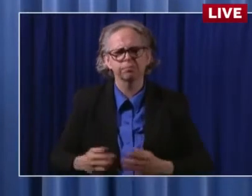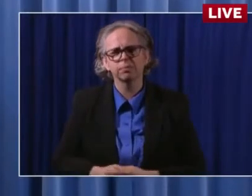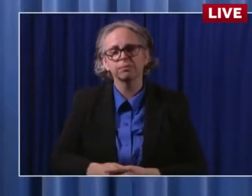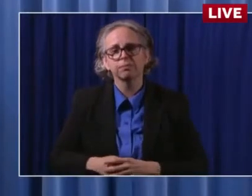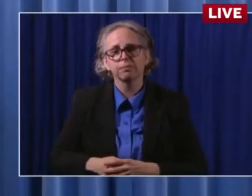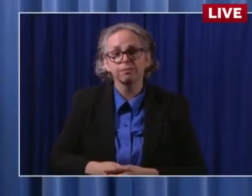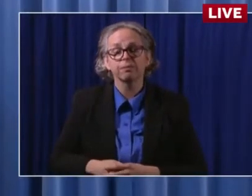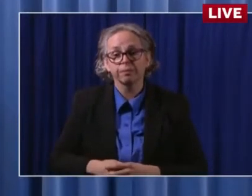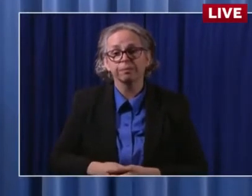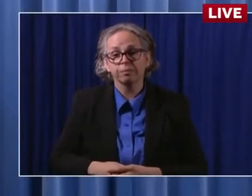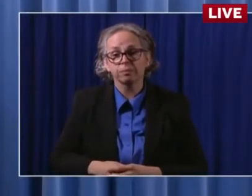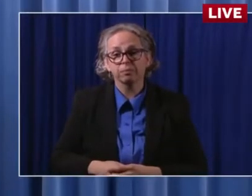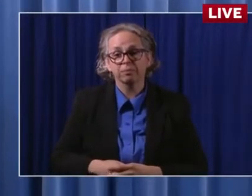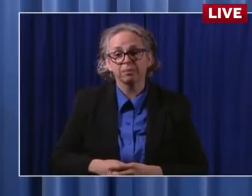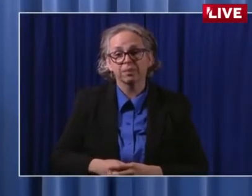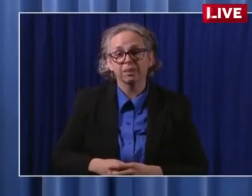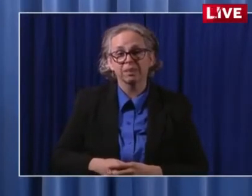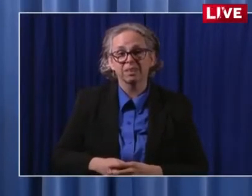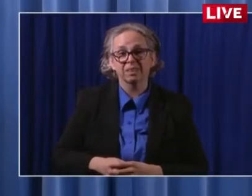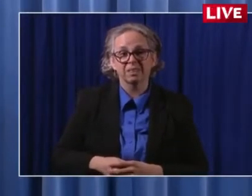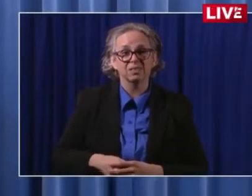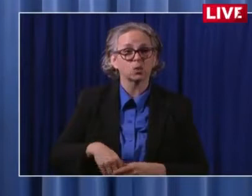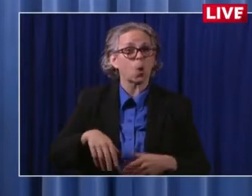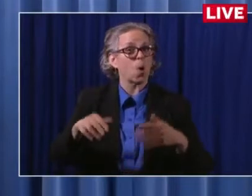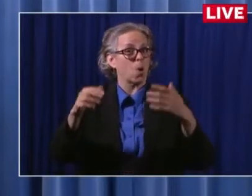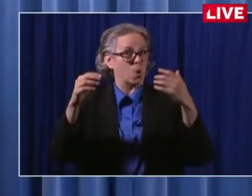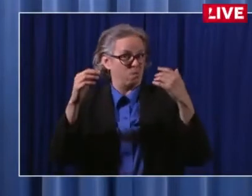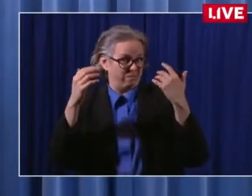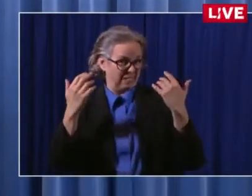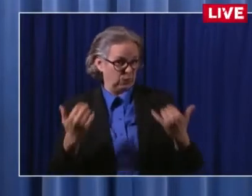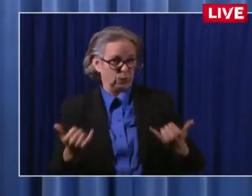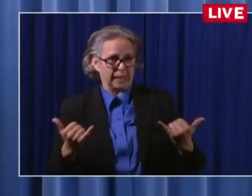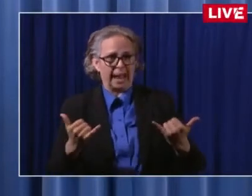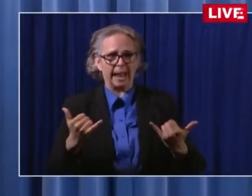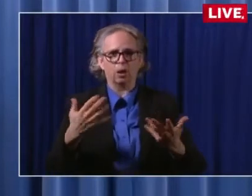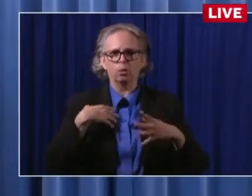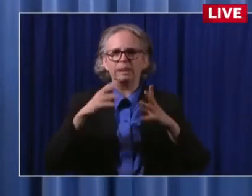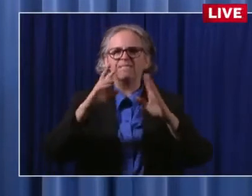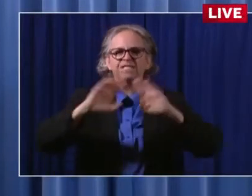A LOT OF CONVERSATIONS WITH OUR COLLEGES OVER THE LAST SEVERAL MONTHS.